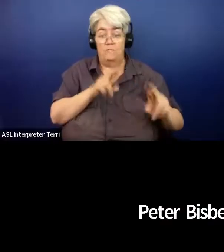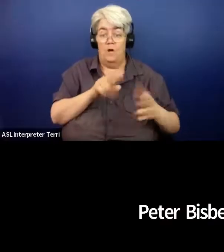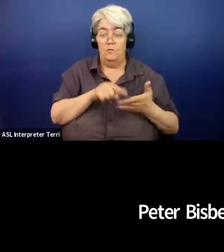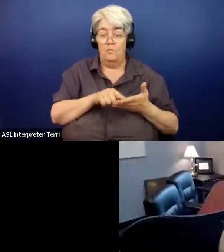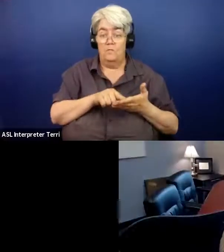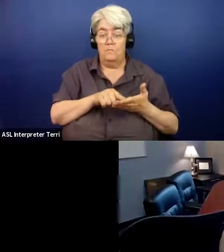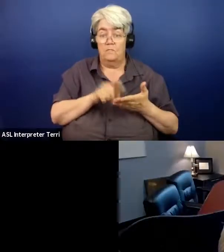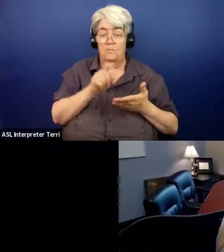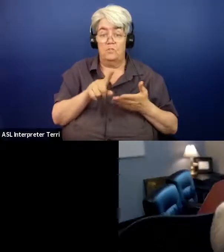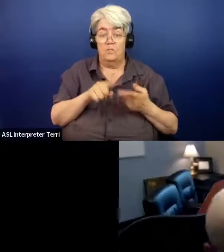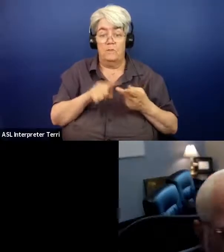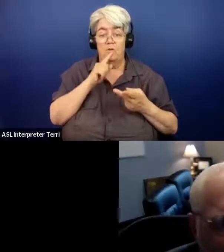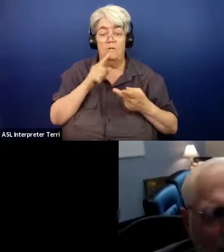question about turnover and sustaining relationships?